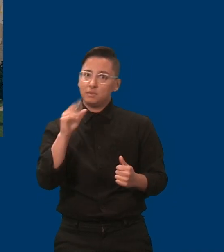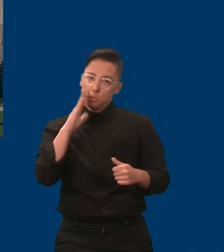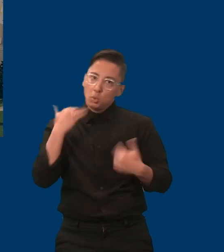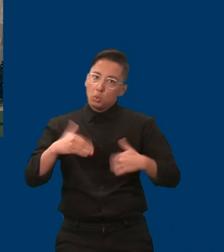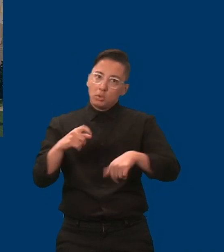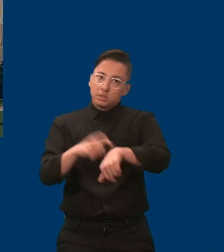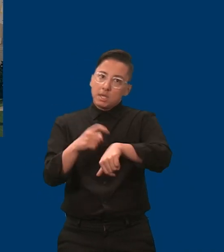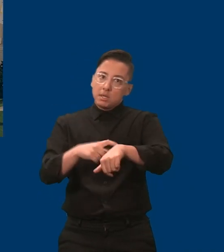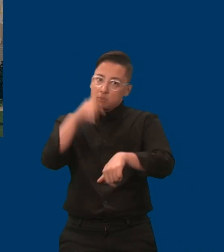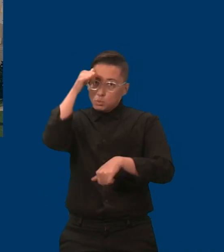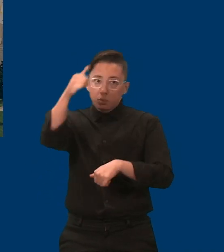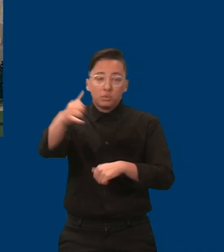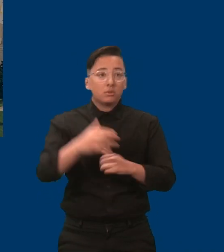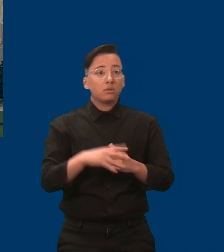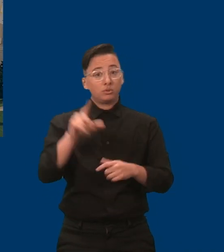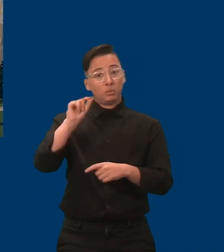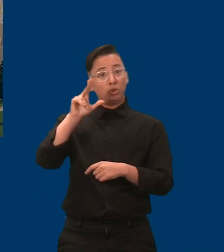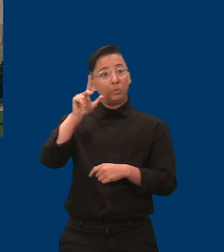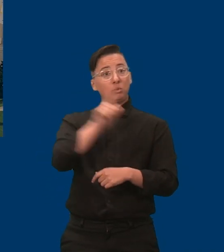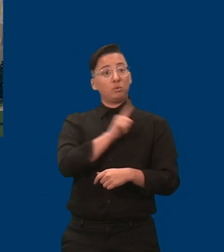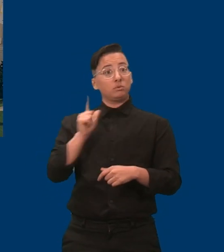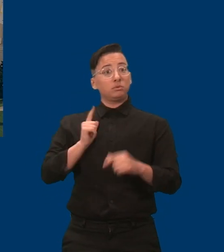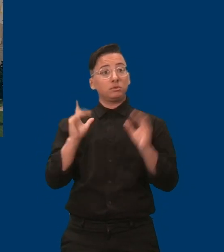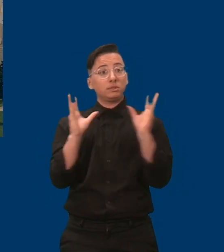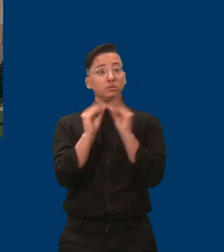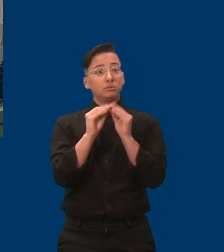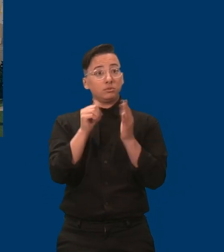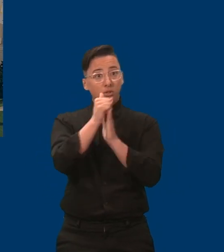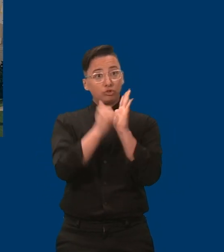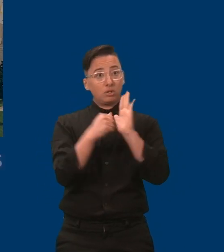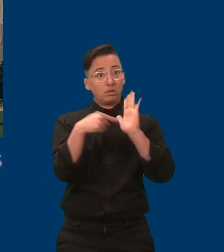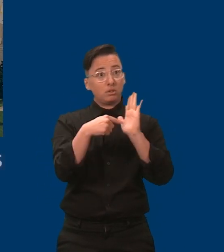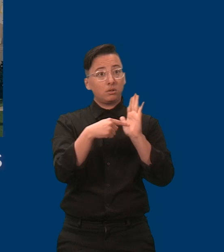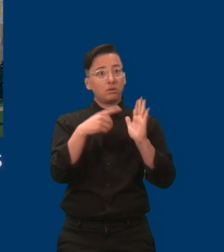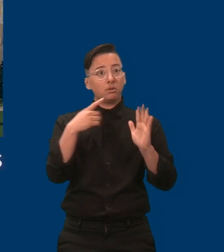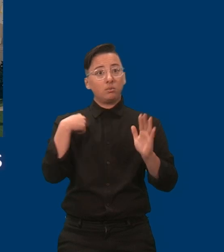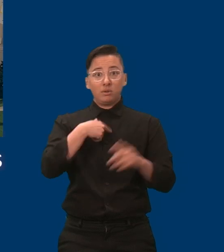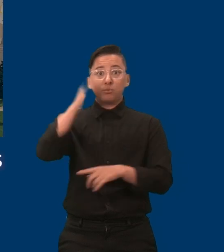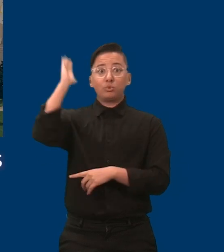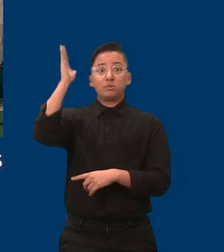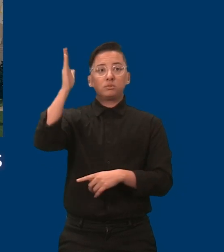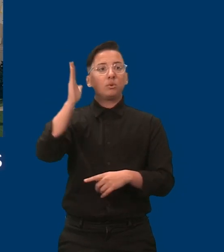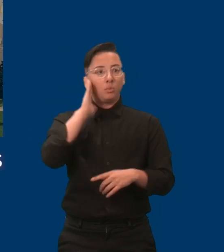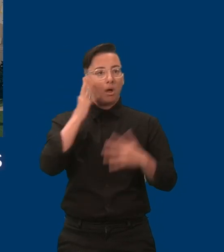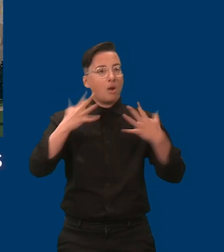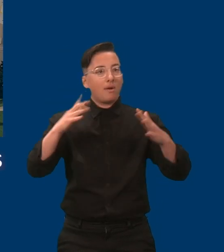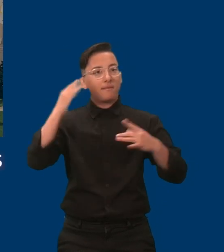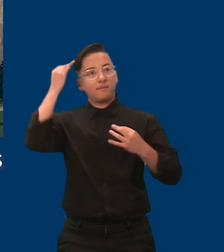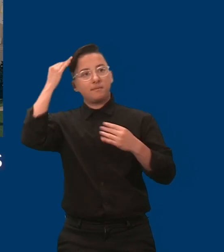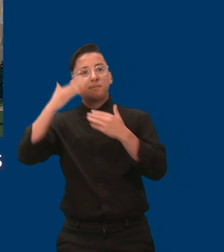we are already looking toward the 2024 legislative session. If an issue that you care deeply about